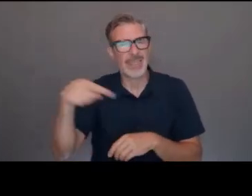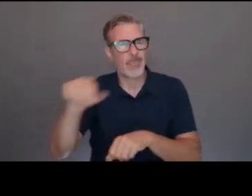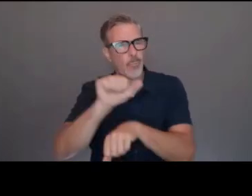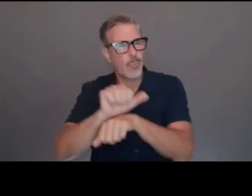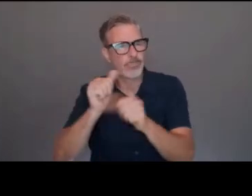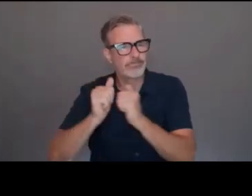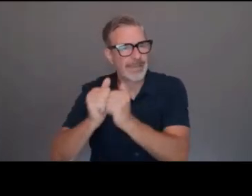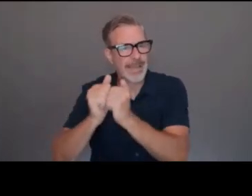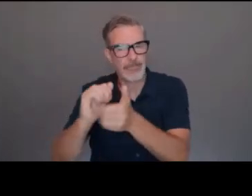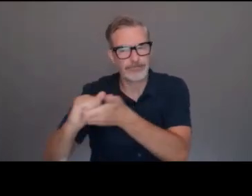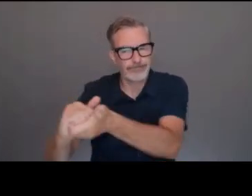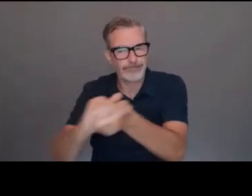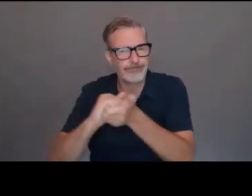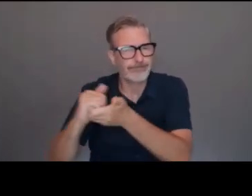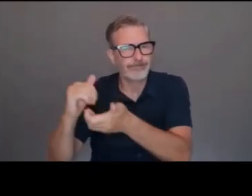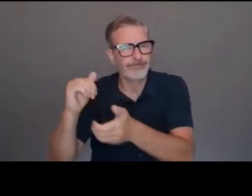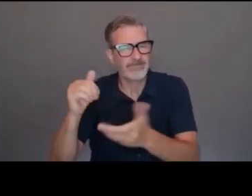these applications against the weighted criteria.